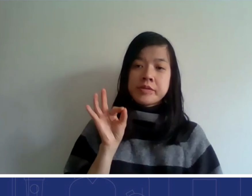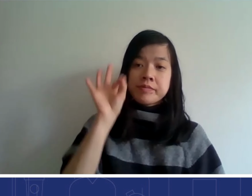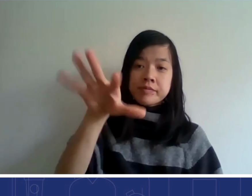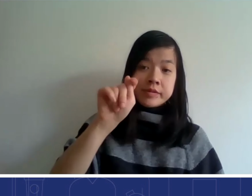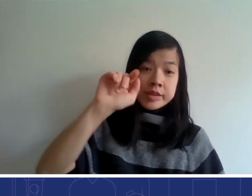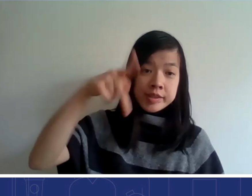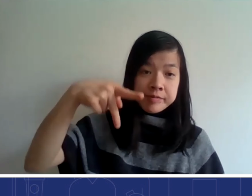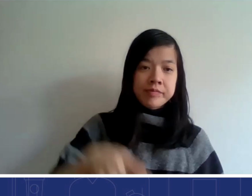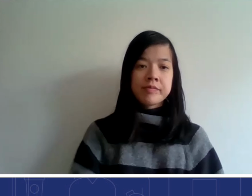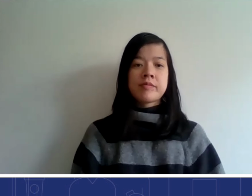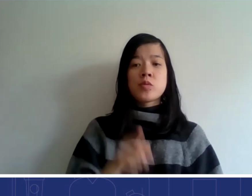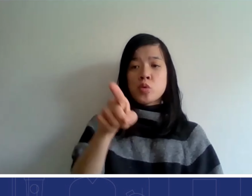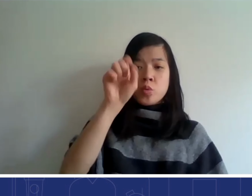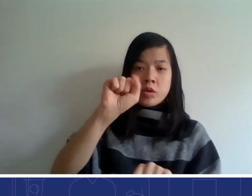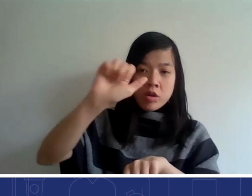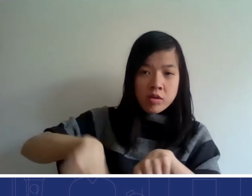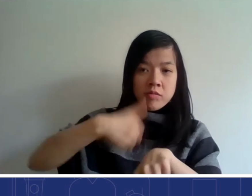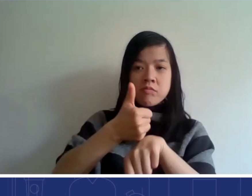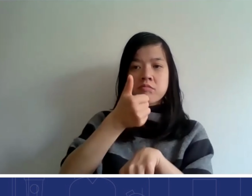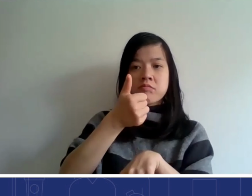Now, let's talk tips